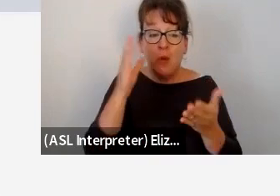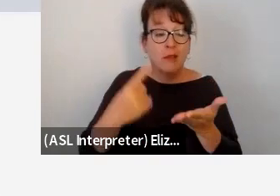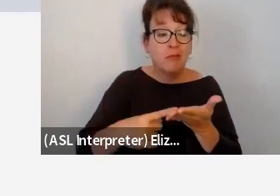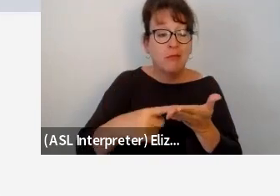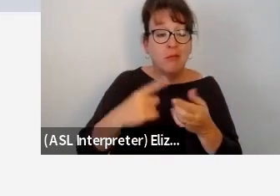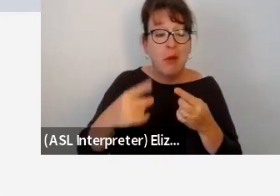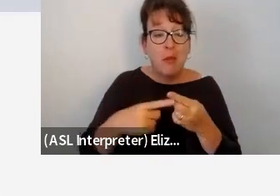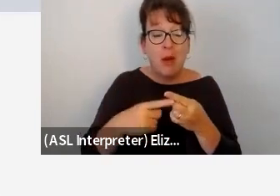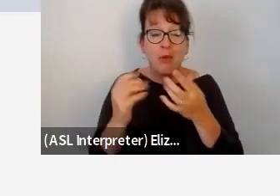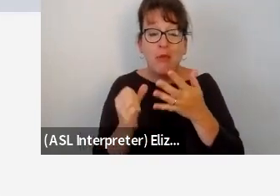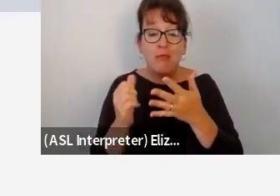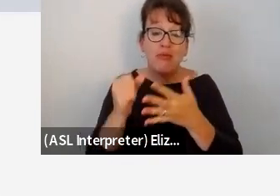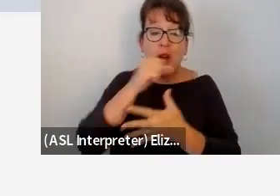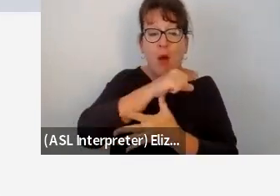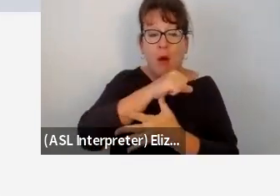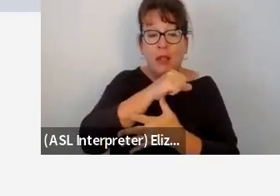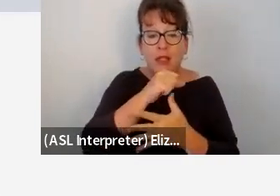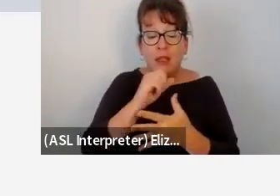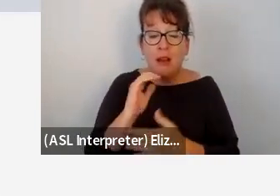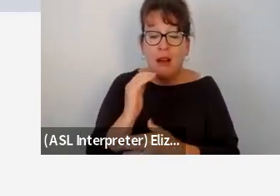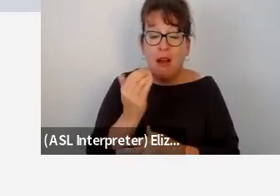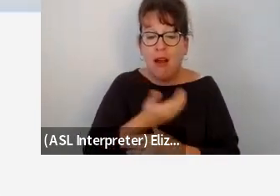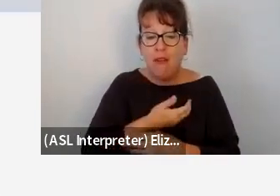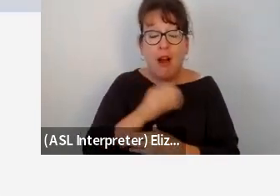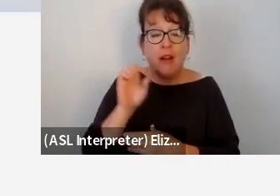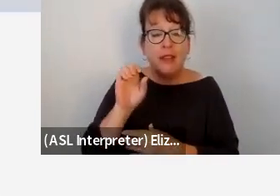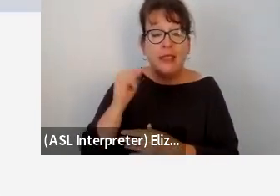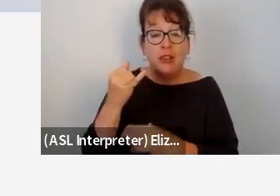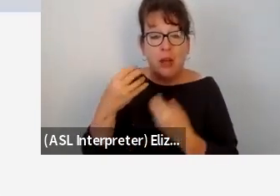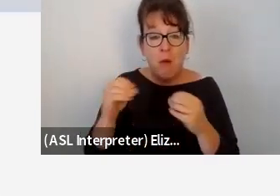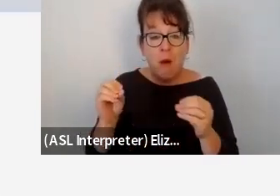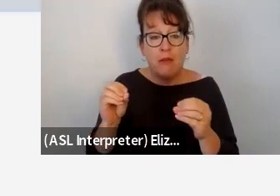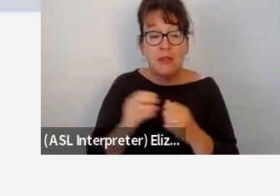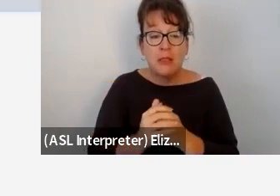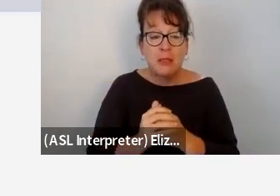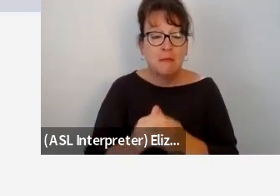And we anticipate, though, that we would be requiring that that infrastructure for drayage trucks and locomotives would be